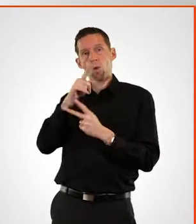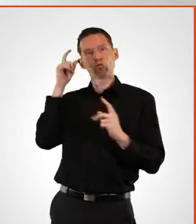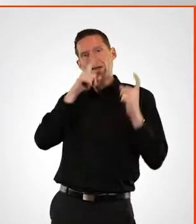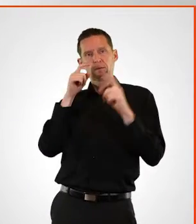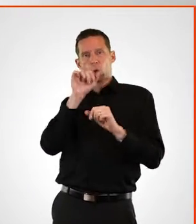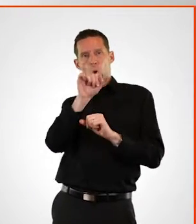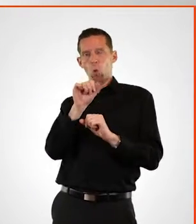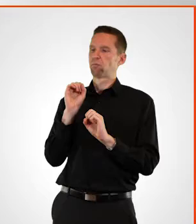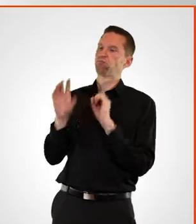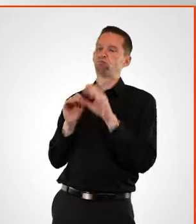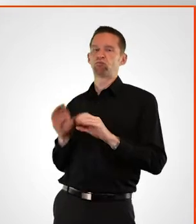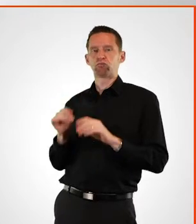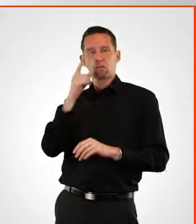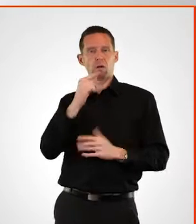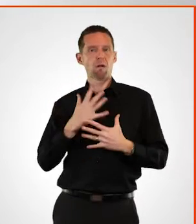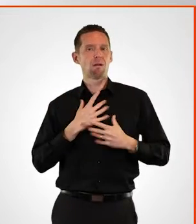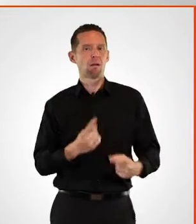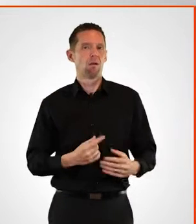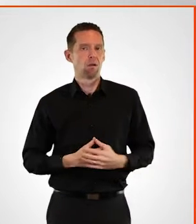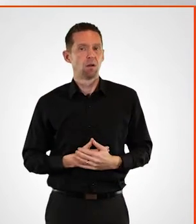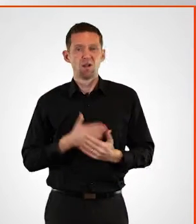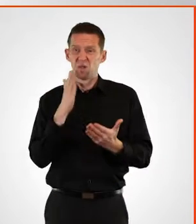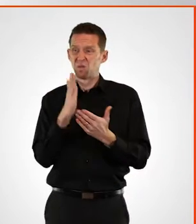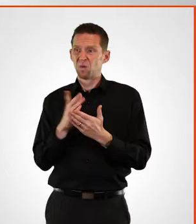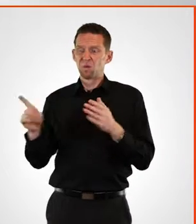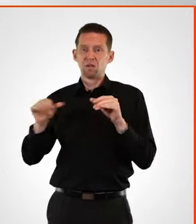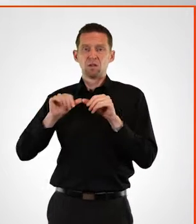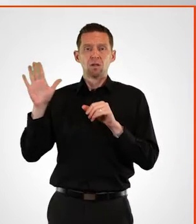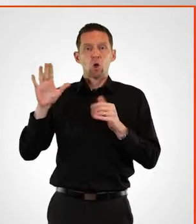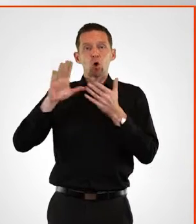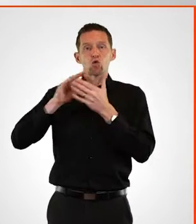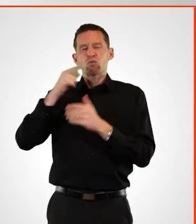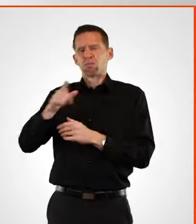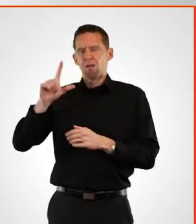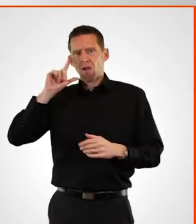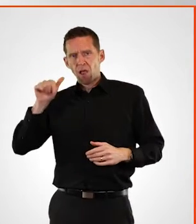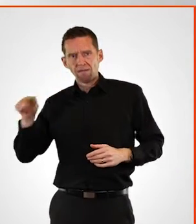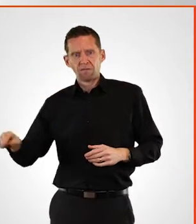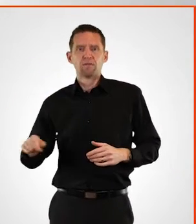or you can create your own. It's a very wonderful resource that students love